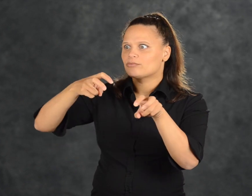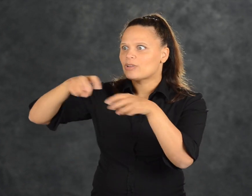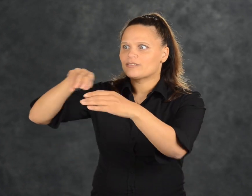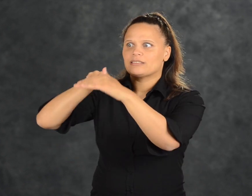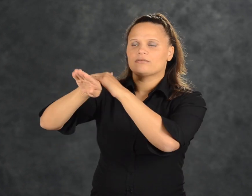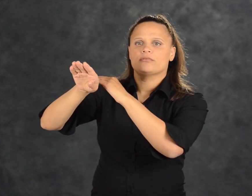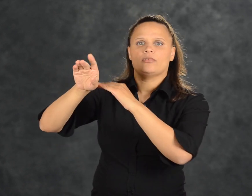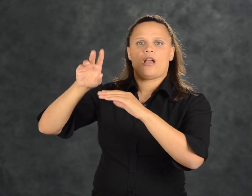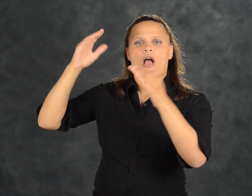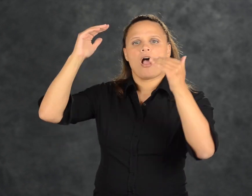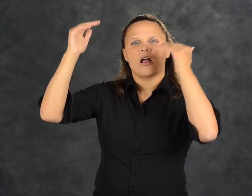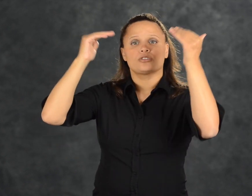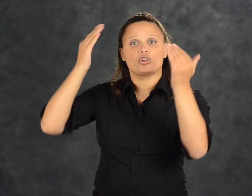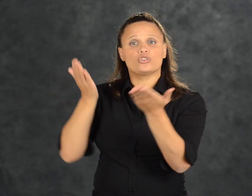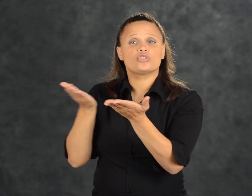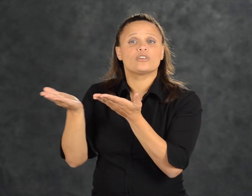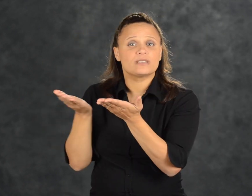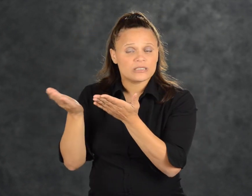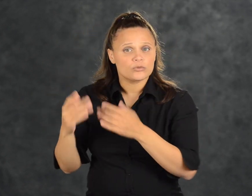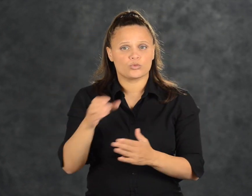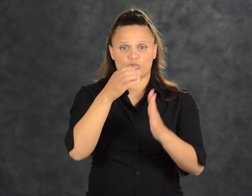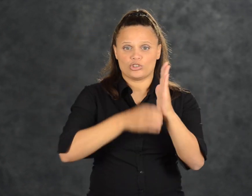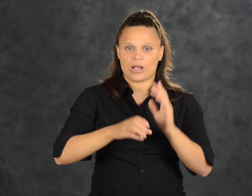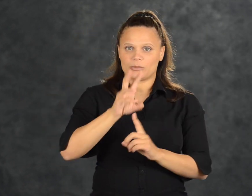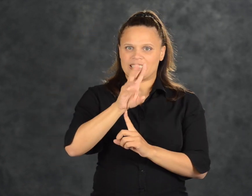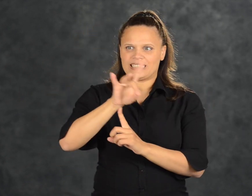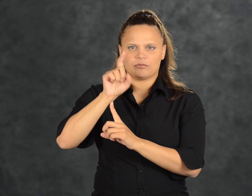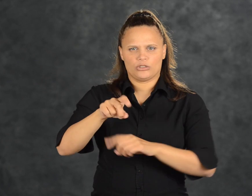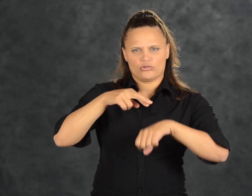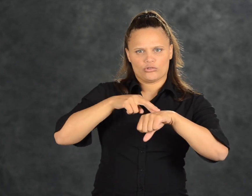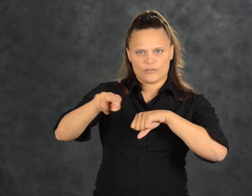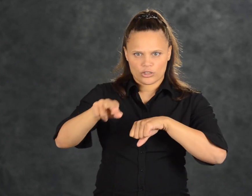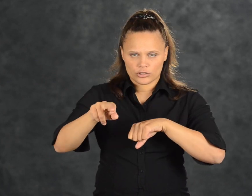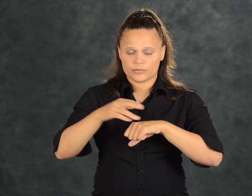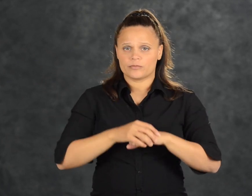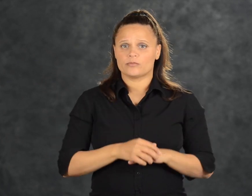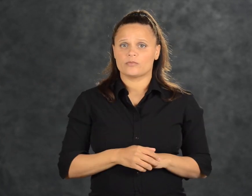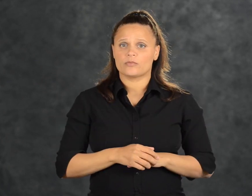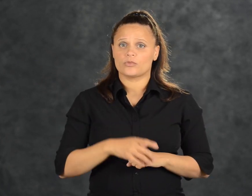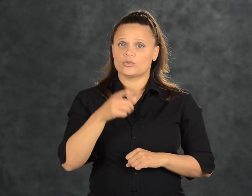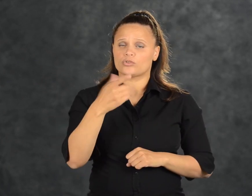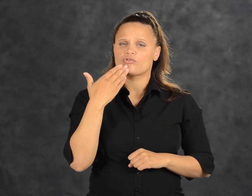This two year transition period allows enough time to have additional meetings with appropriate adult service agencies